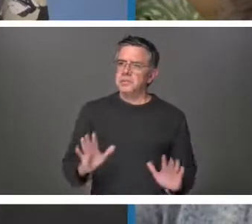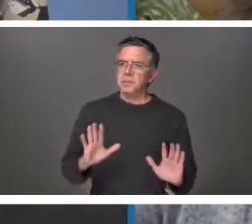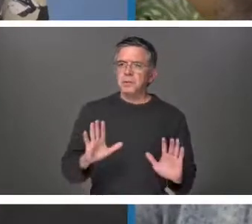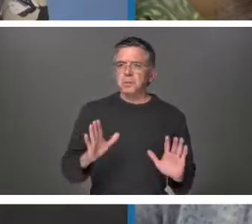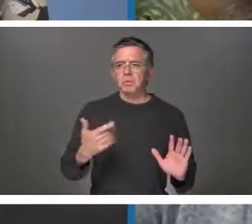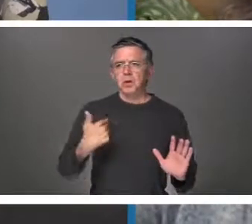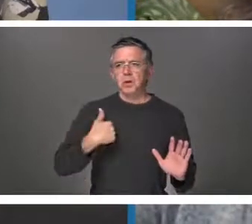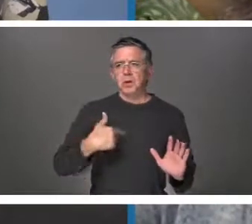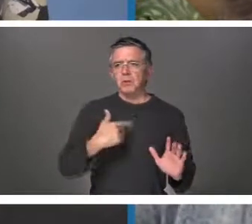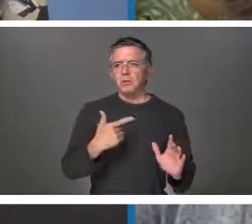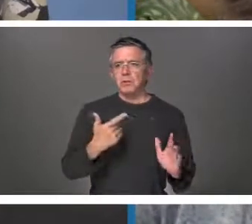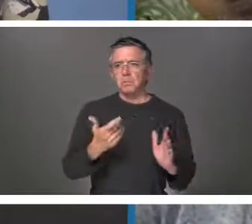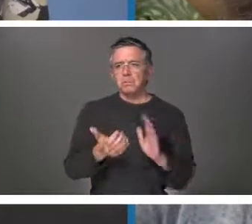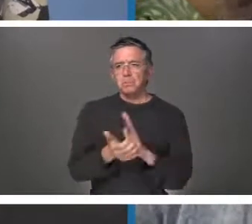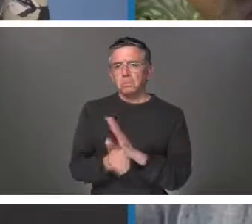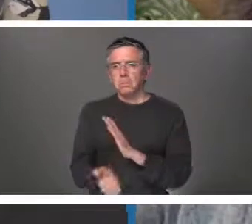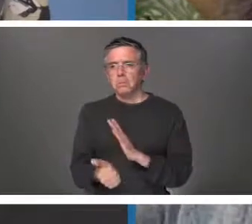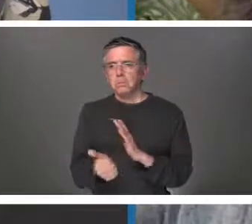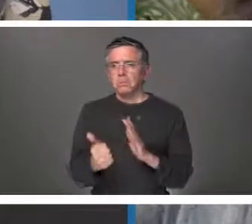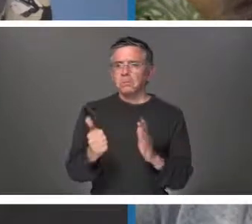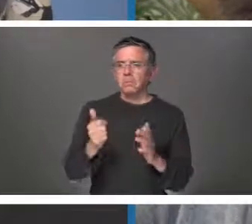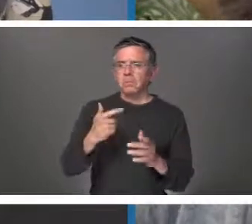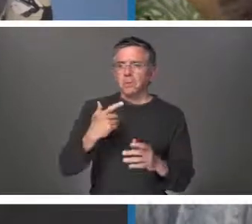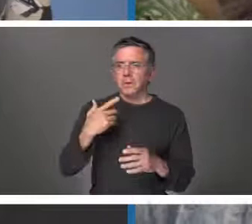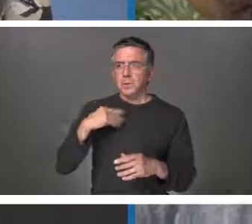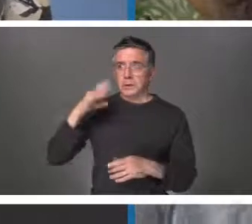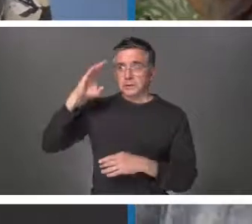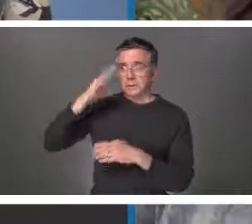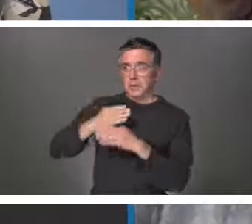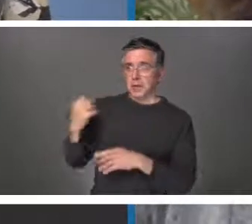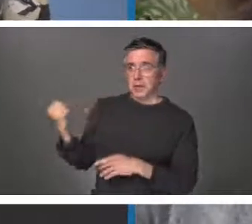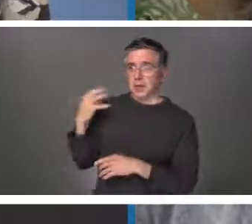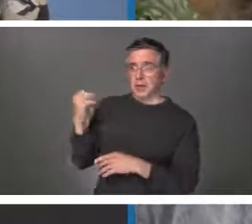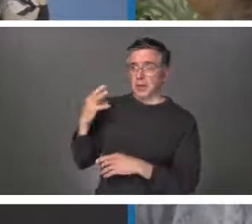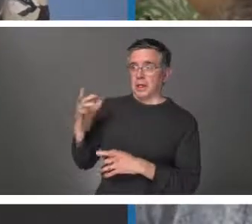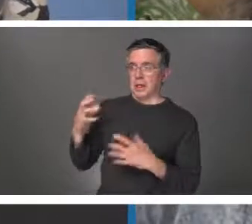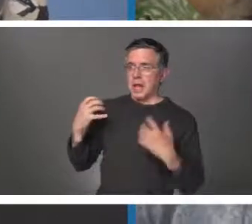what my son always referred to as healthcare-ese, and bureaucrat-ese.